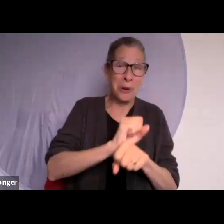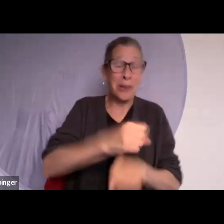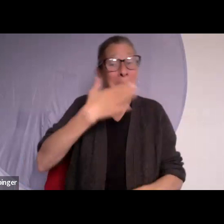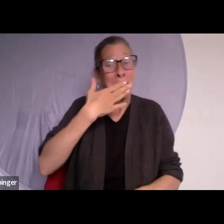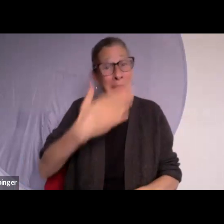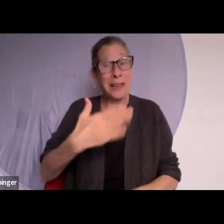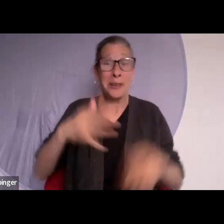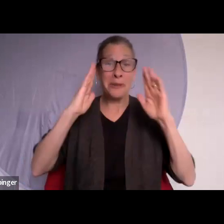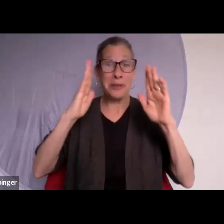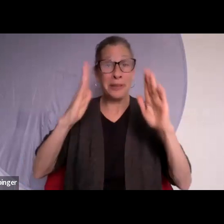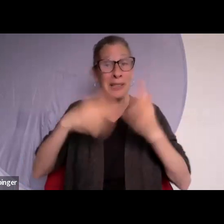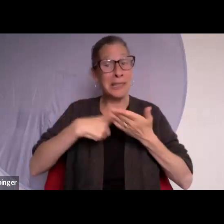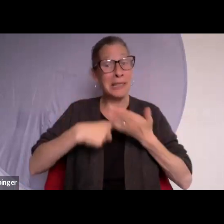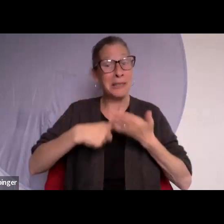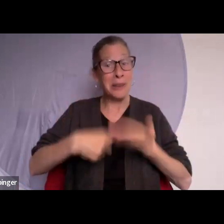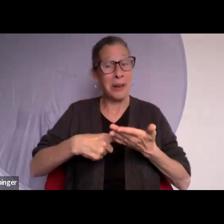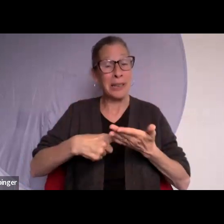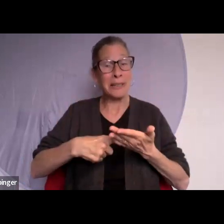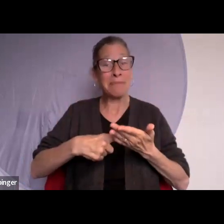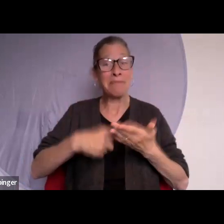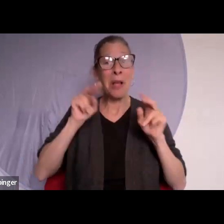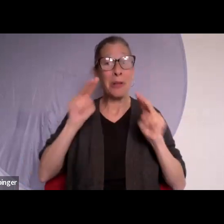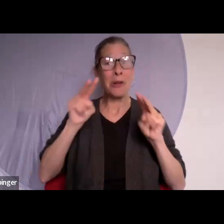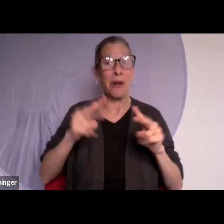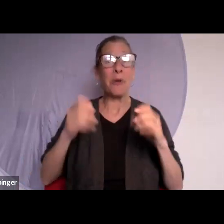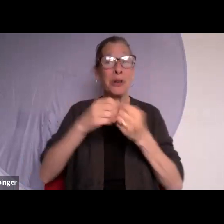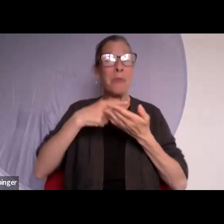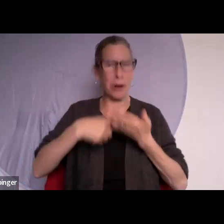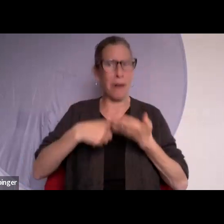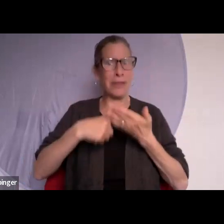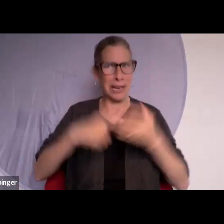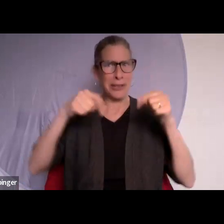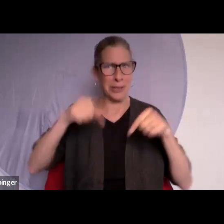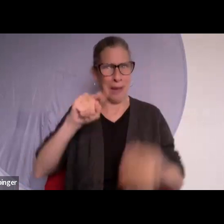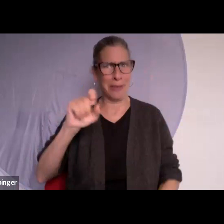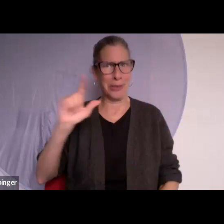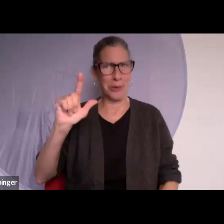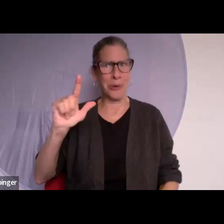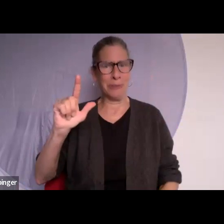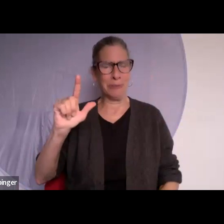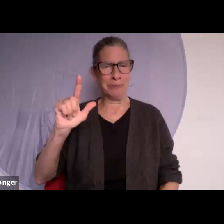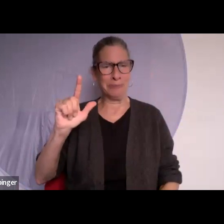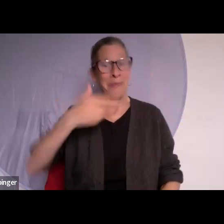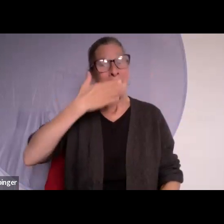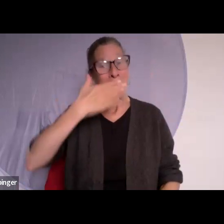me. Talk to me about this. I look forward to having more conversations about this tool. [Tania Kalaitzidis] Thank you, Andrew.